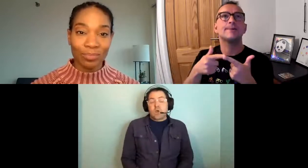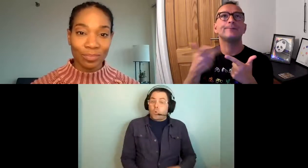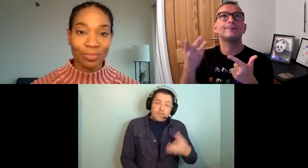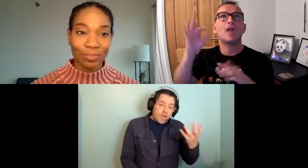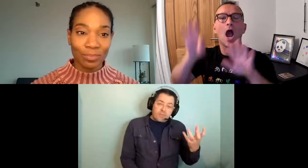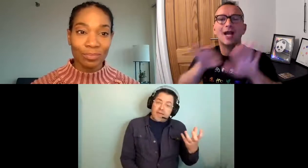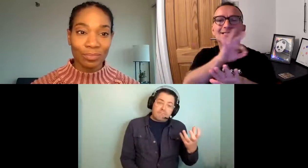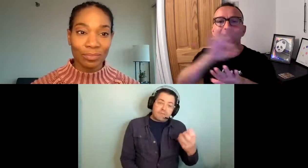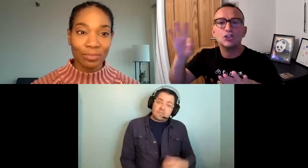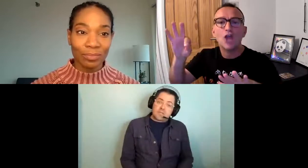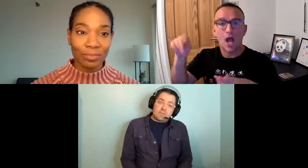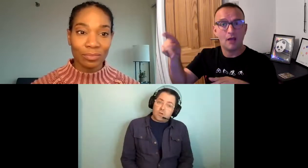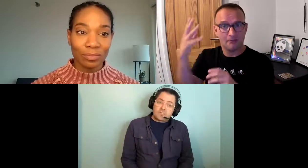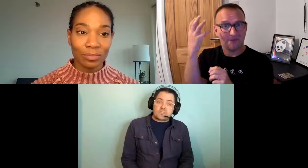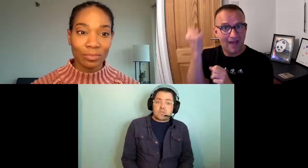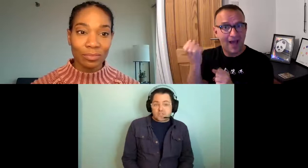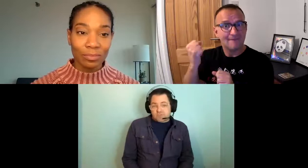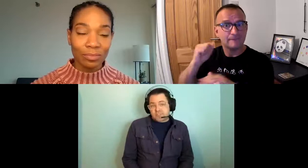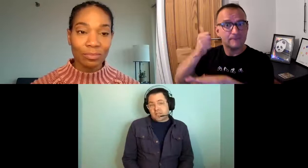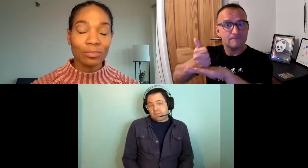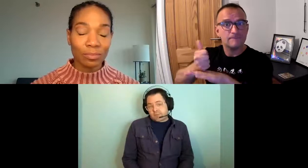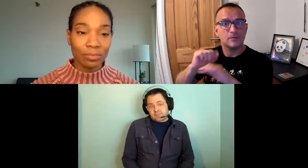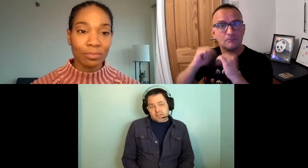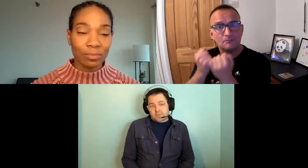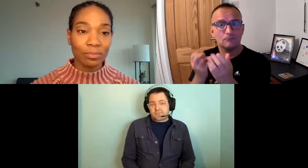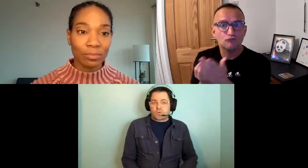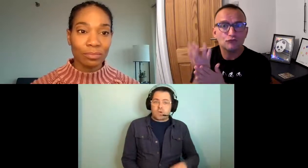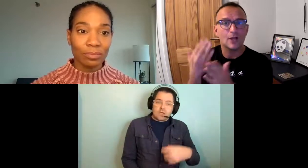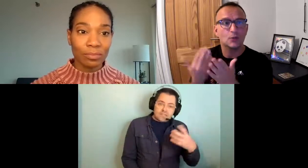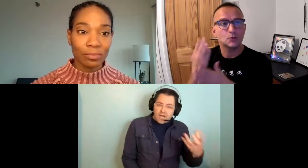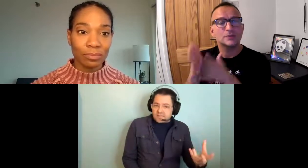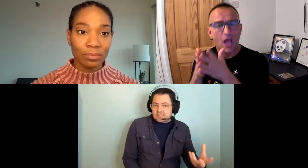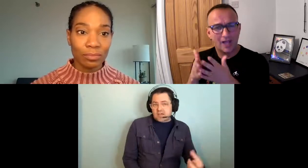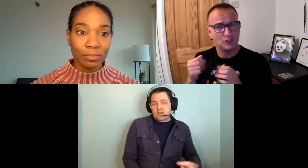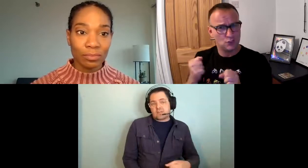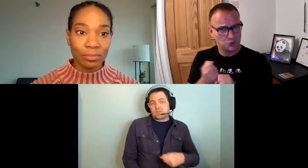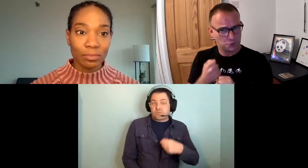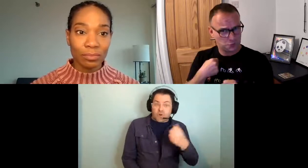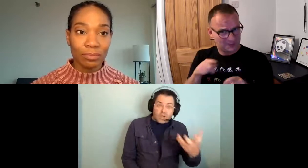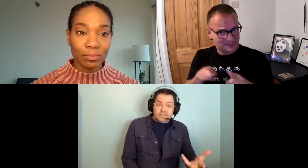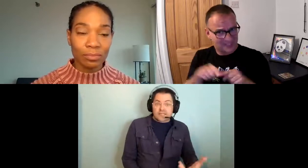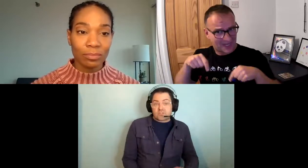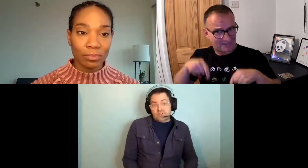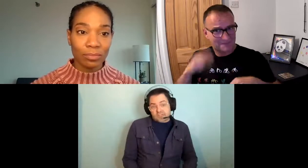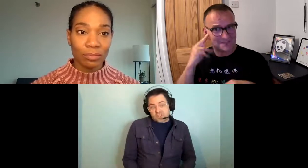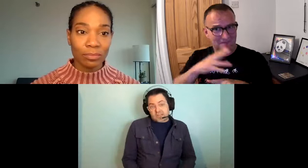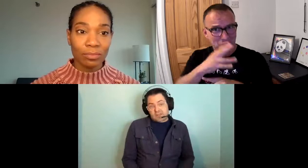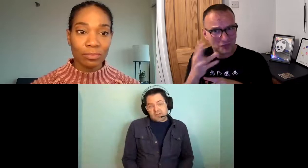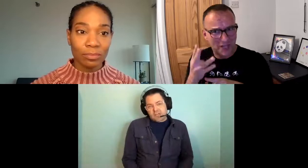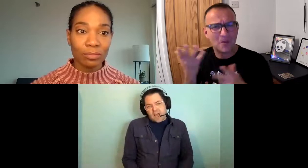and engineering should we do that do you think or should we see if it’s more organic, expressions people